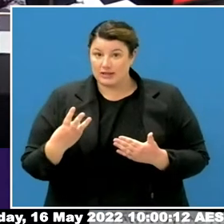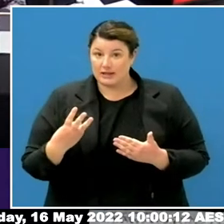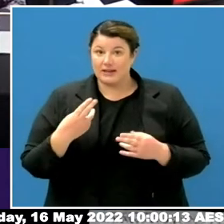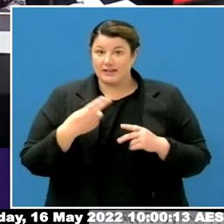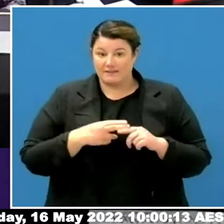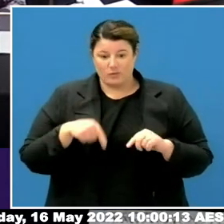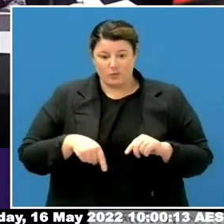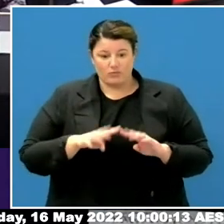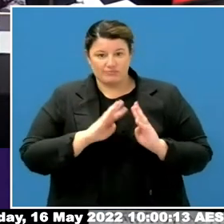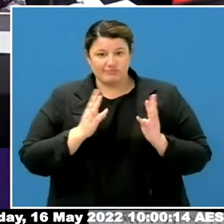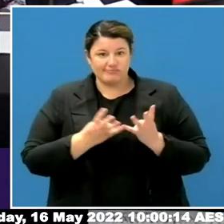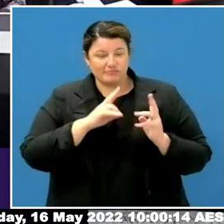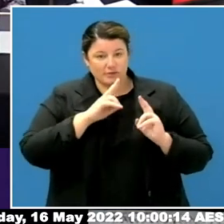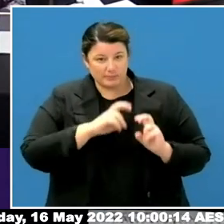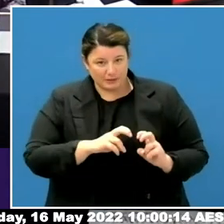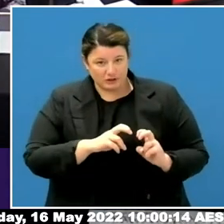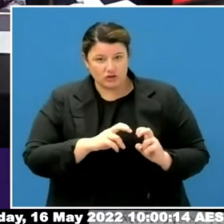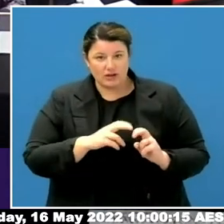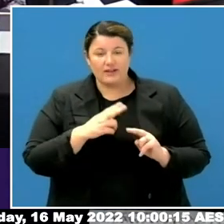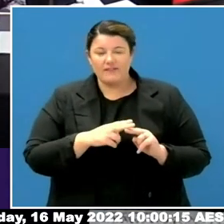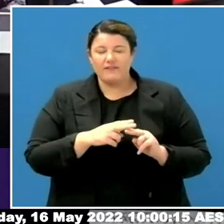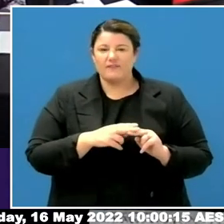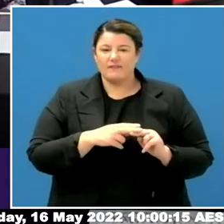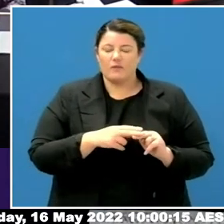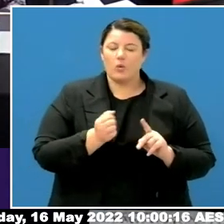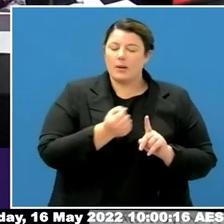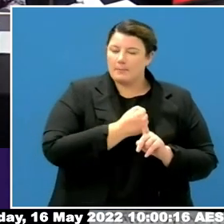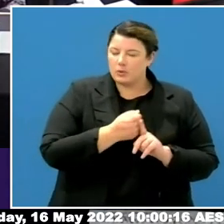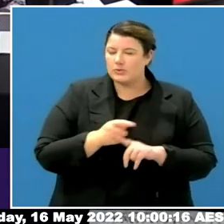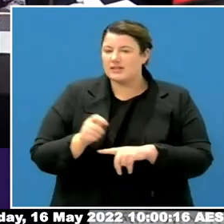into Violence, Abuse, Neglect and Exploitation of People with Disability.